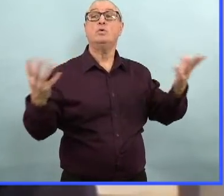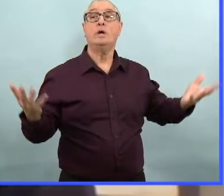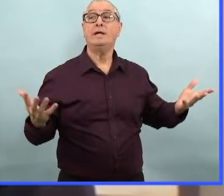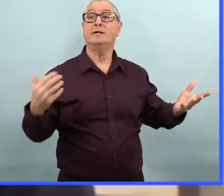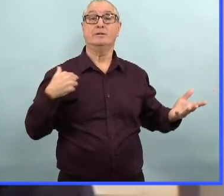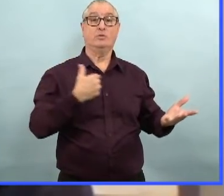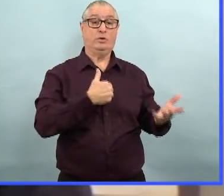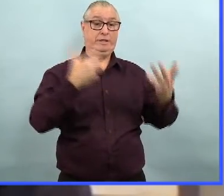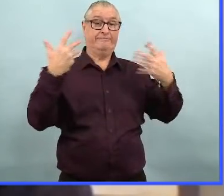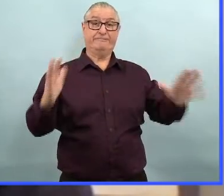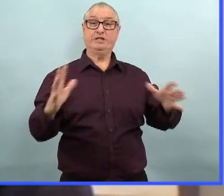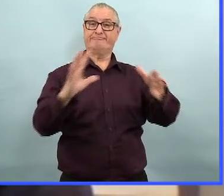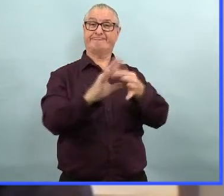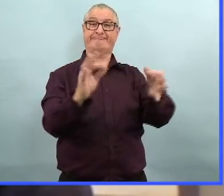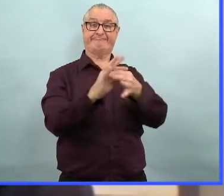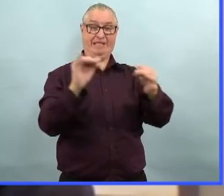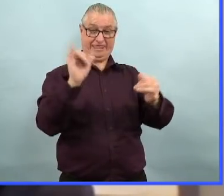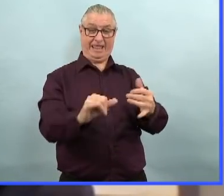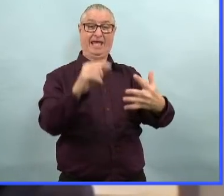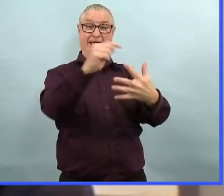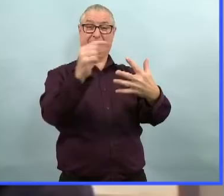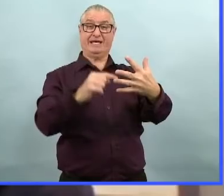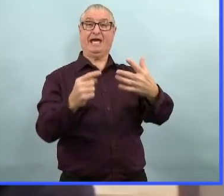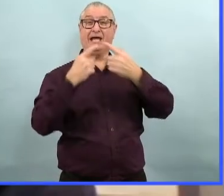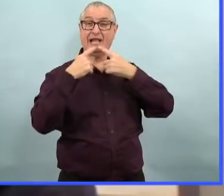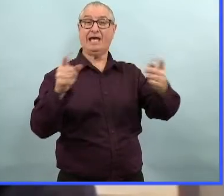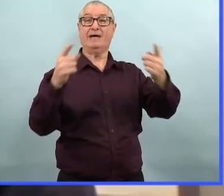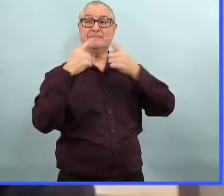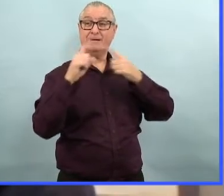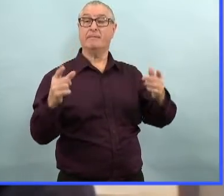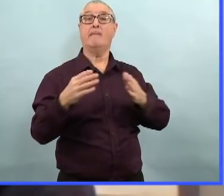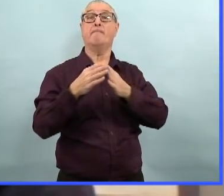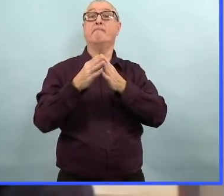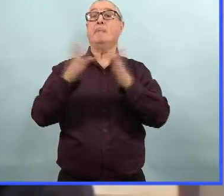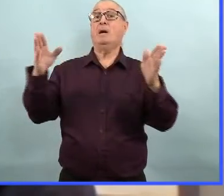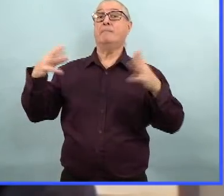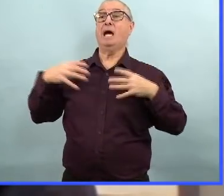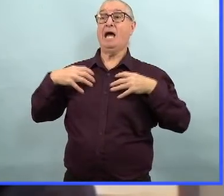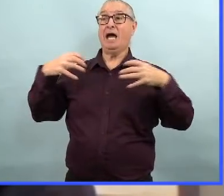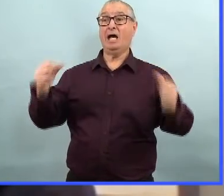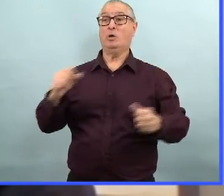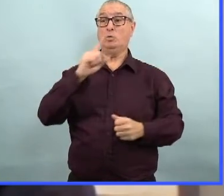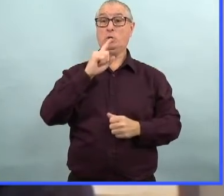certainly is a role for public health restrictions they're certainly necessary but not sufficient